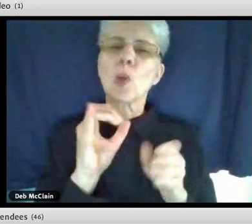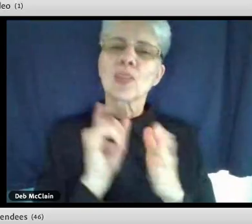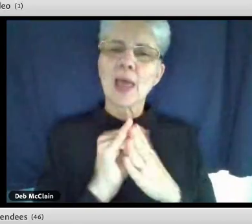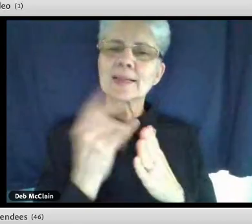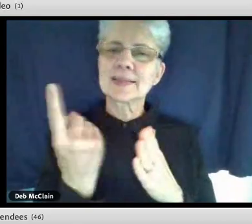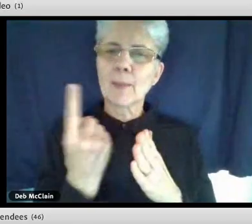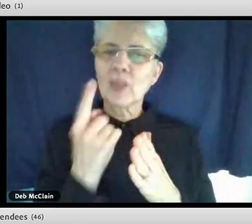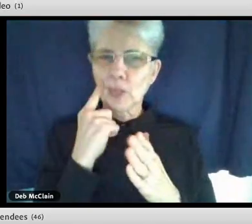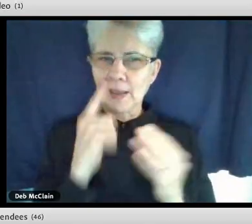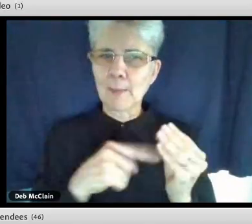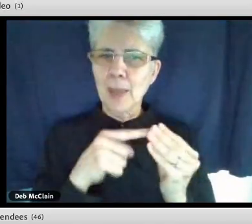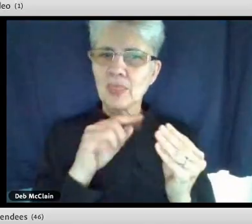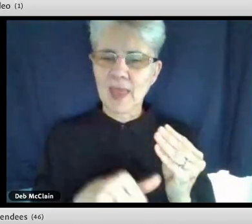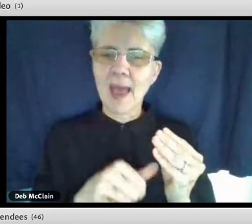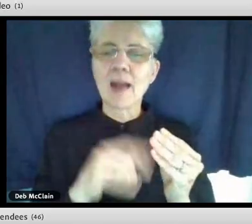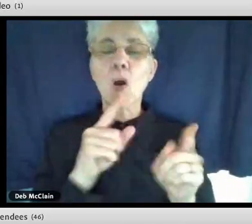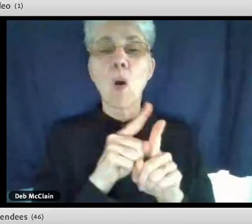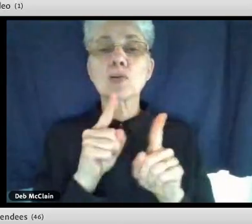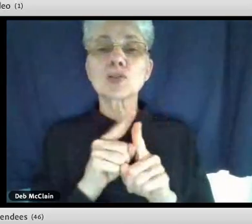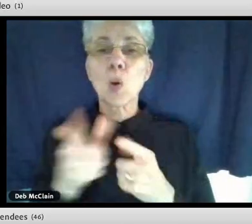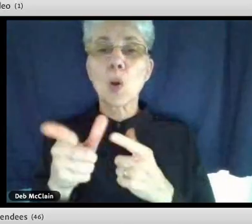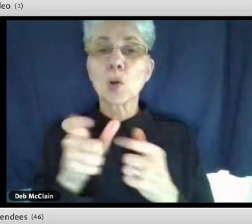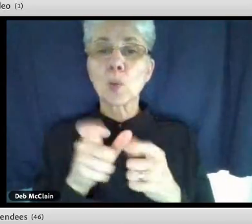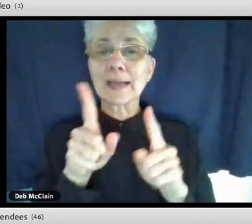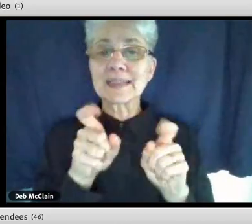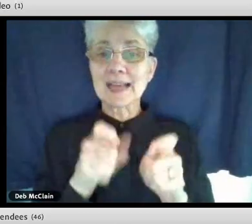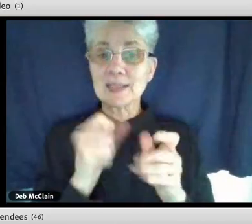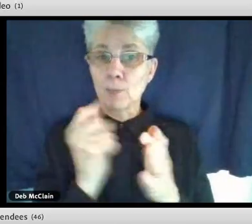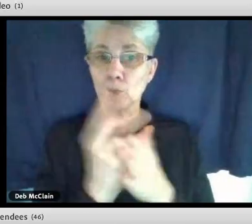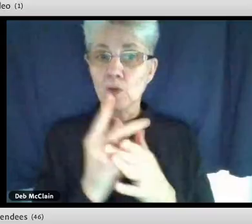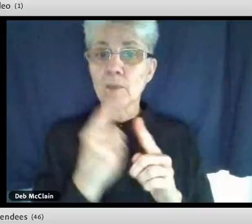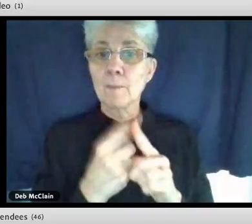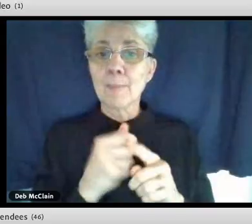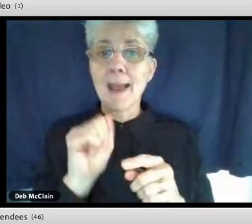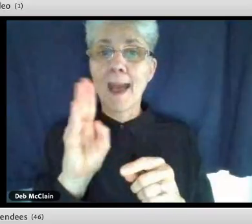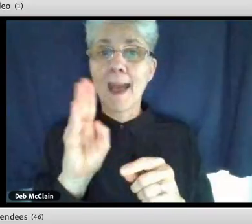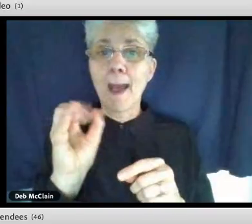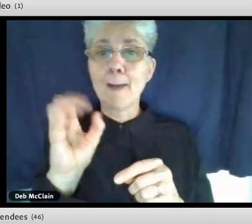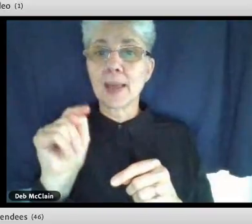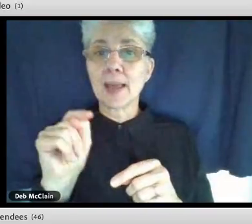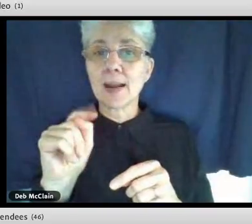There's also a quick test that was approved, by Abbott laboratories. Of course, we've got the stimulus bill,